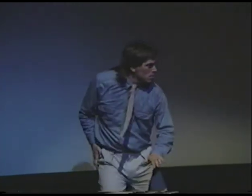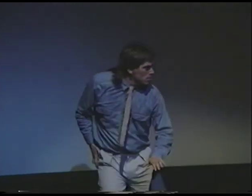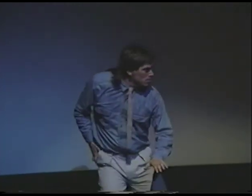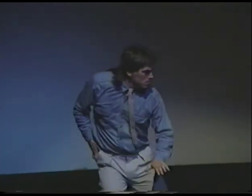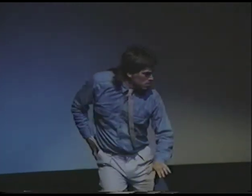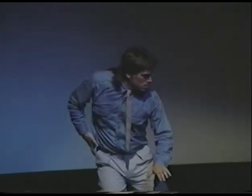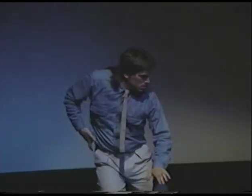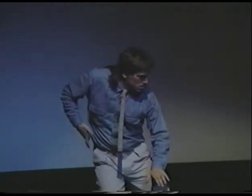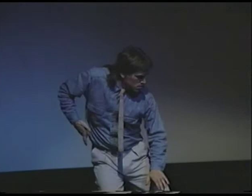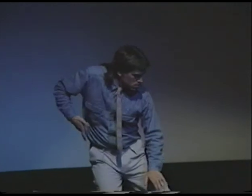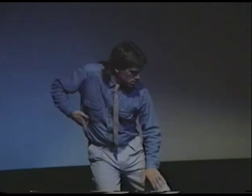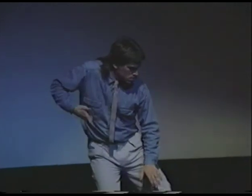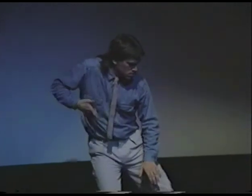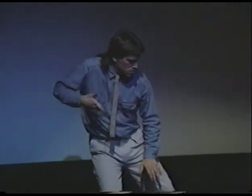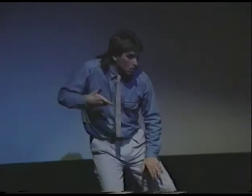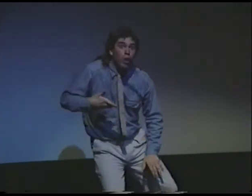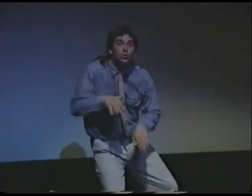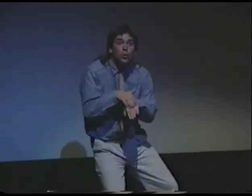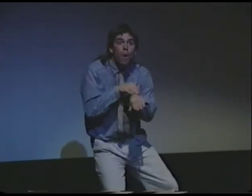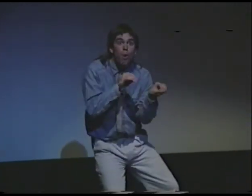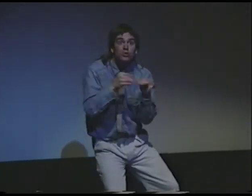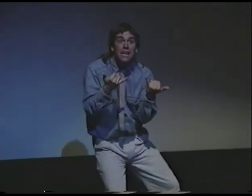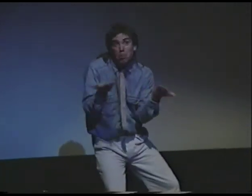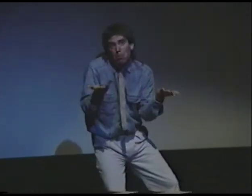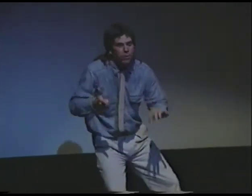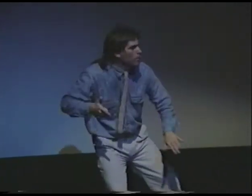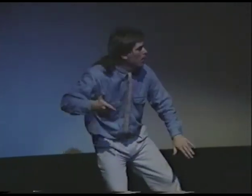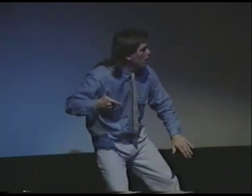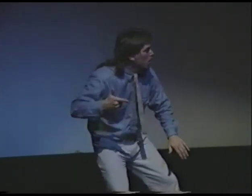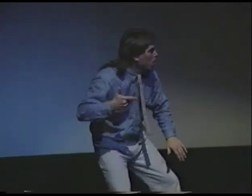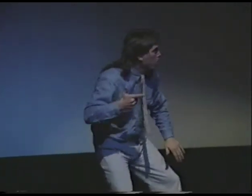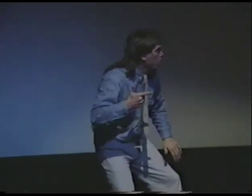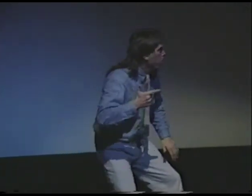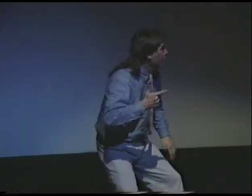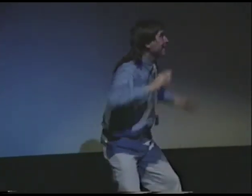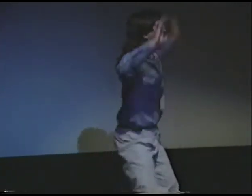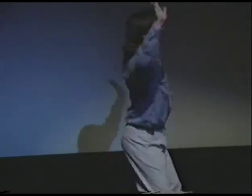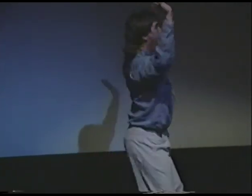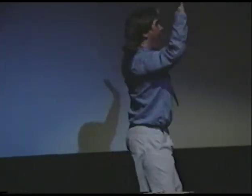and the man in the crowd with a gun. Slow motion technique now.